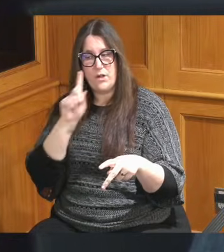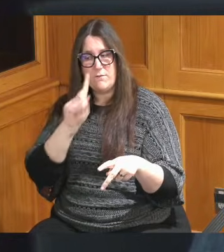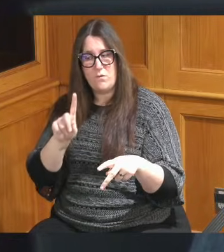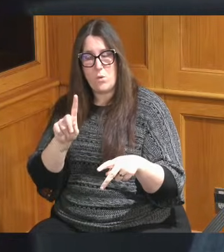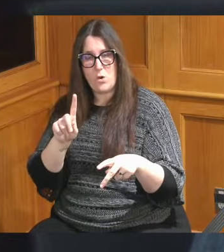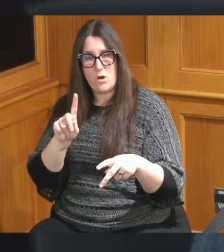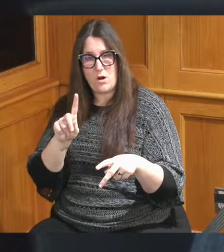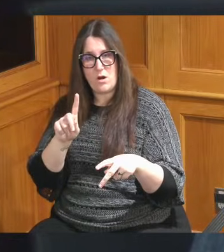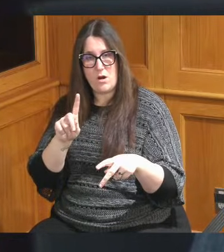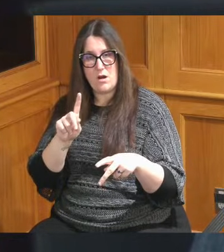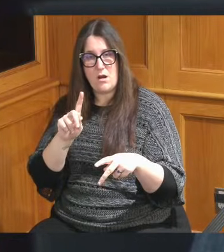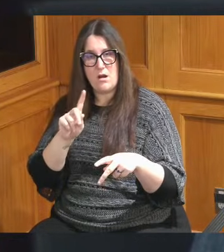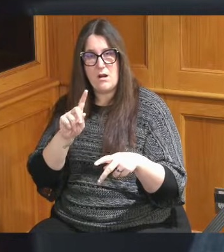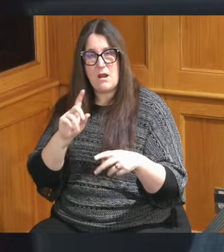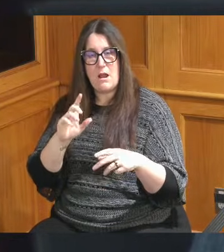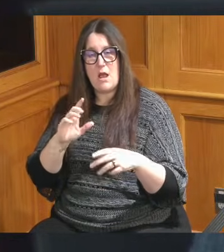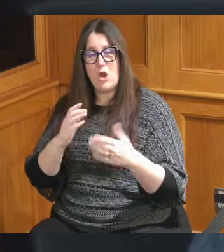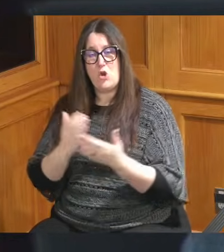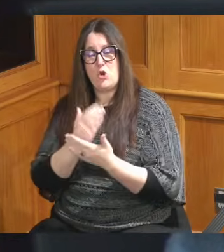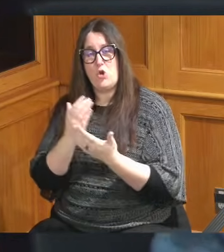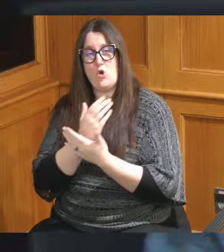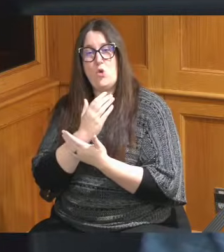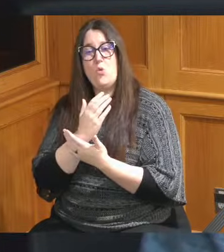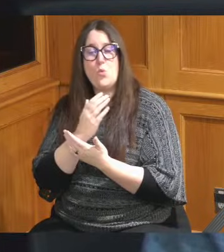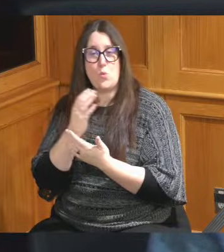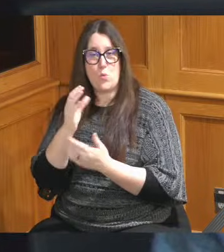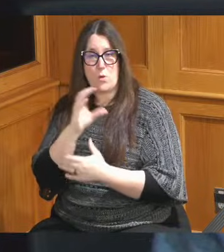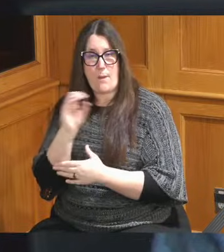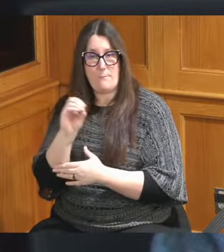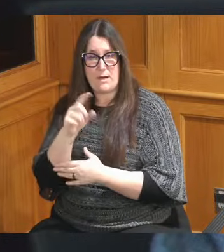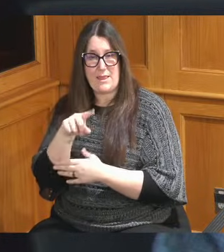seek employment with the new organization. But something I that's been brought to my attention